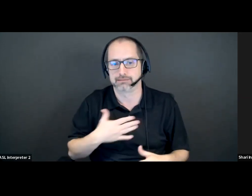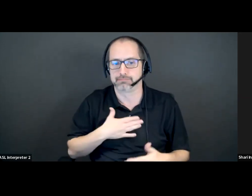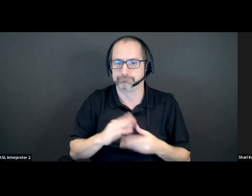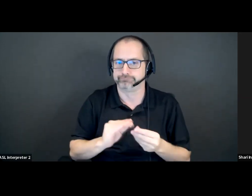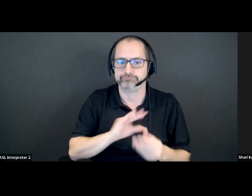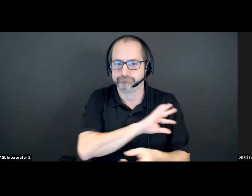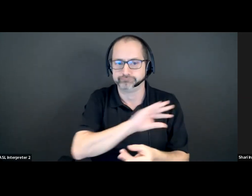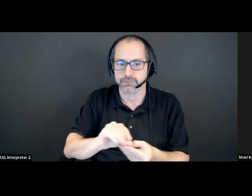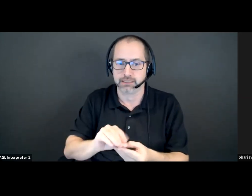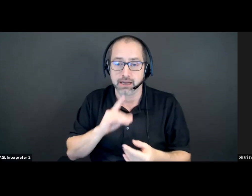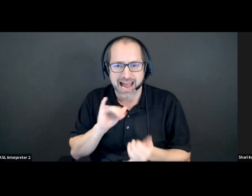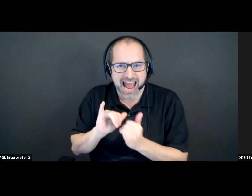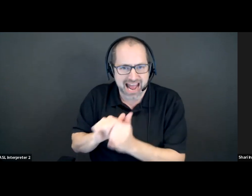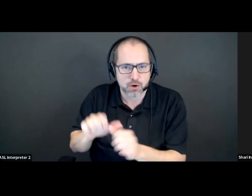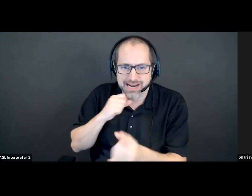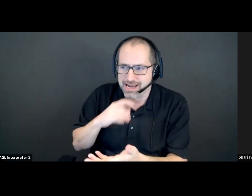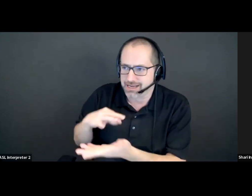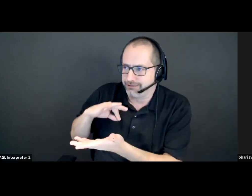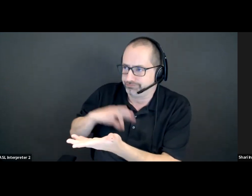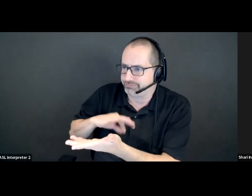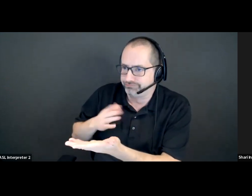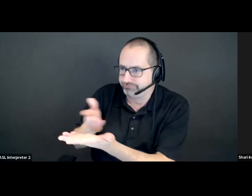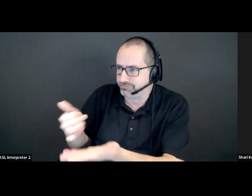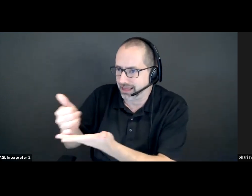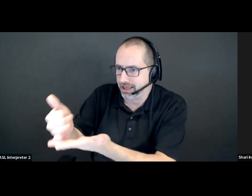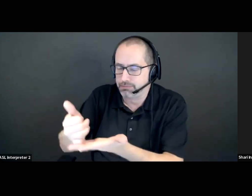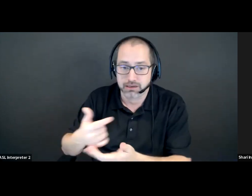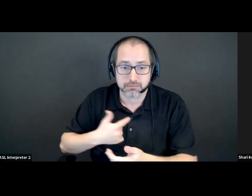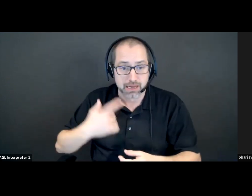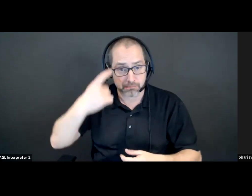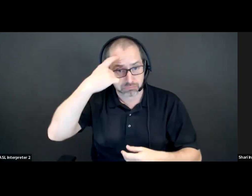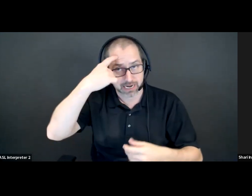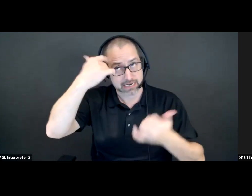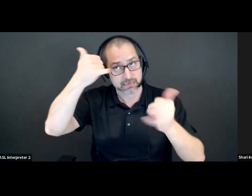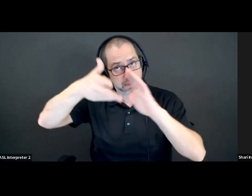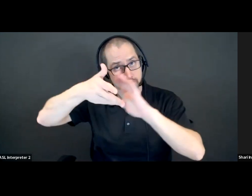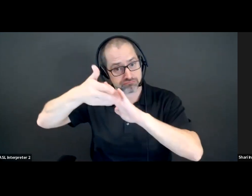use whatsoever. My brain is still active I still have all the knowledge of a registered nurse,